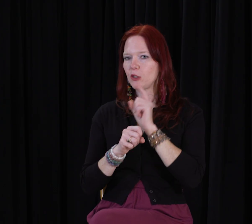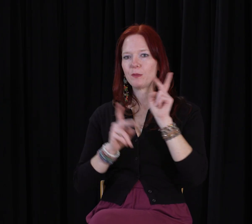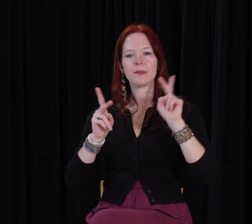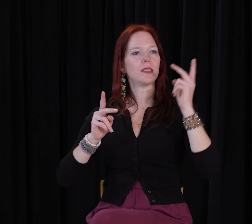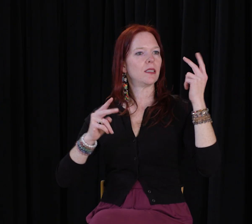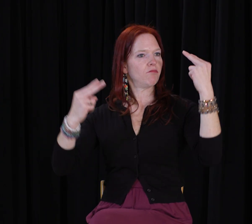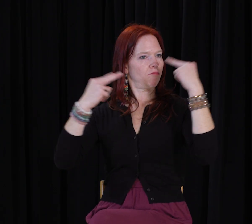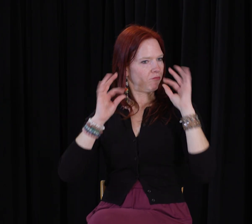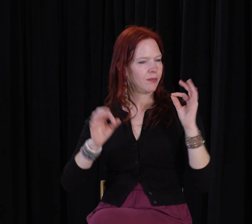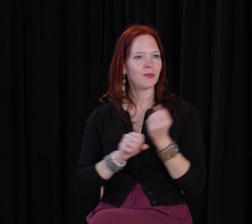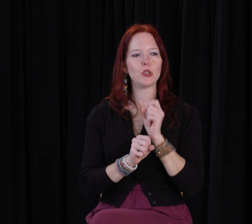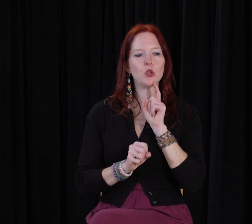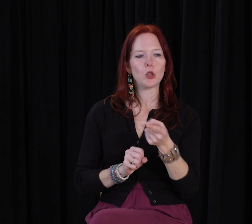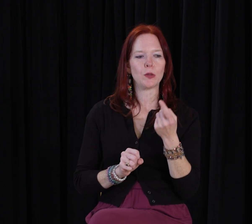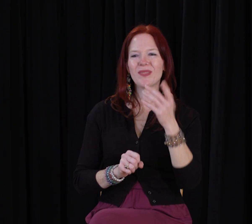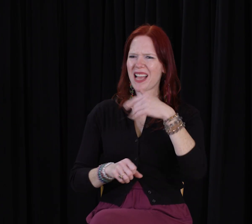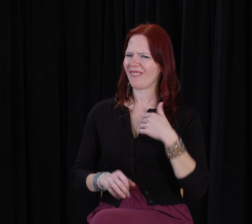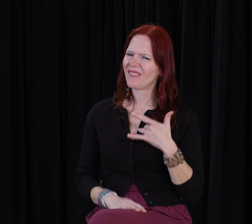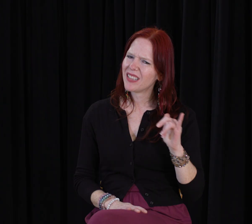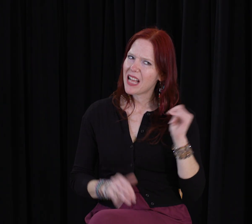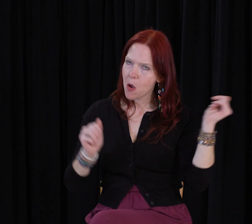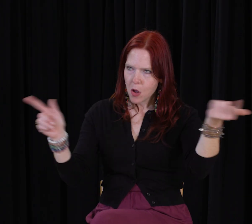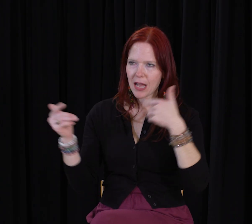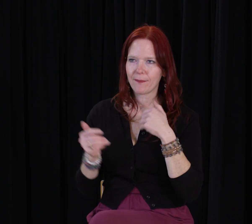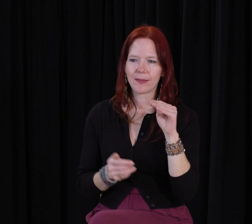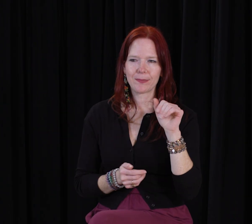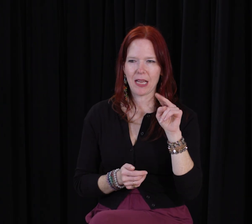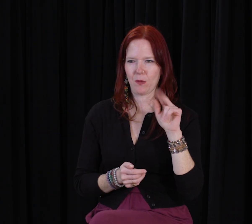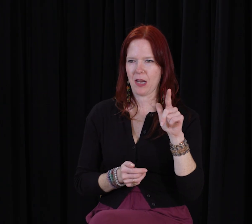or making sure people view me a certain way. It always felt like everyone had a